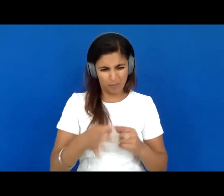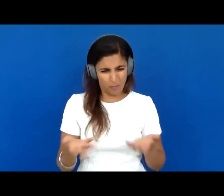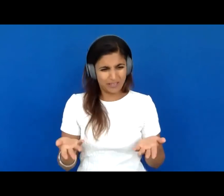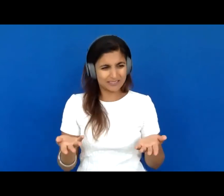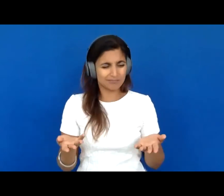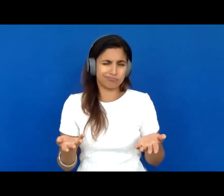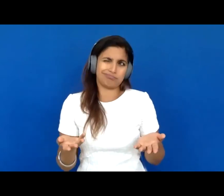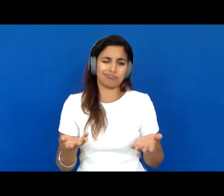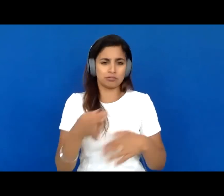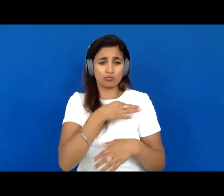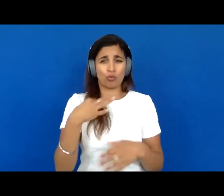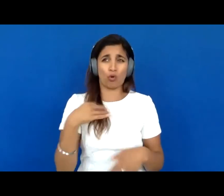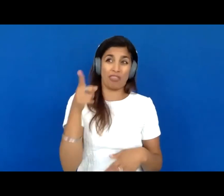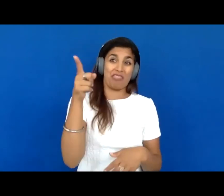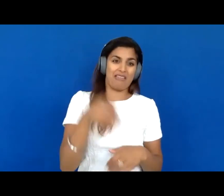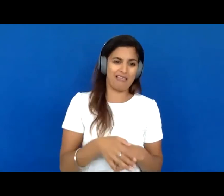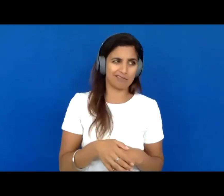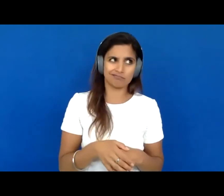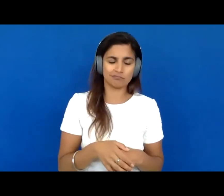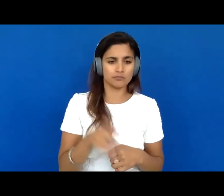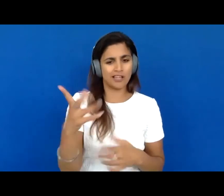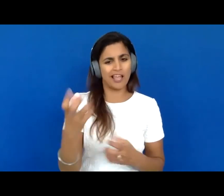there have a passion for telling people they are depressed because they don't